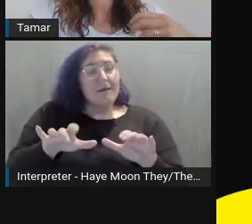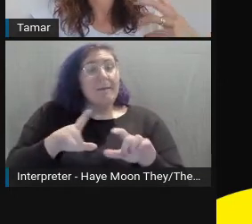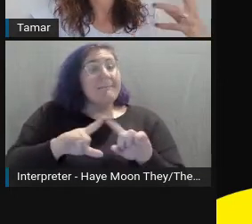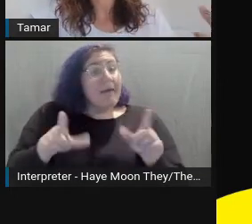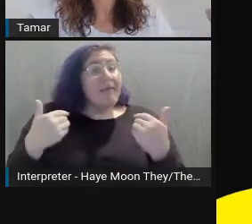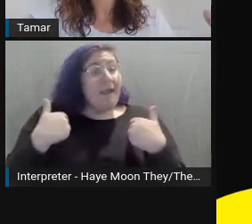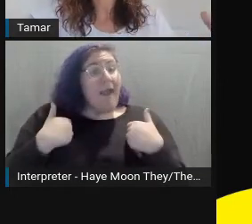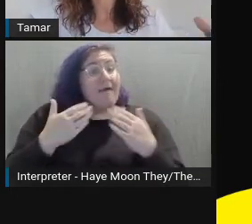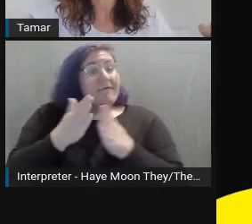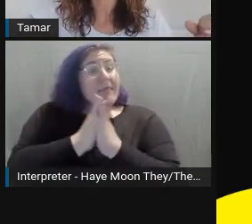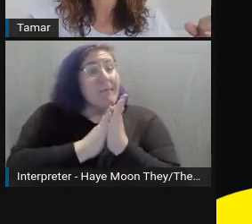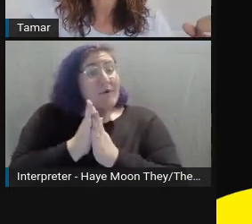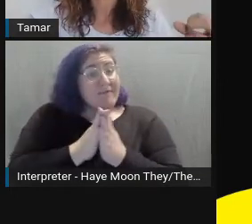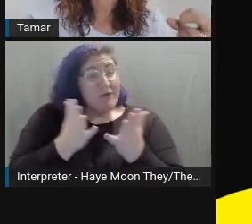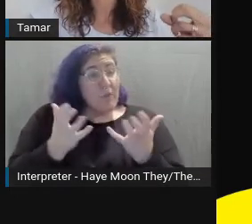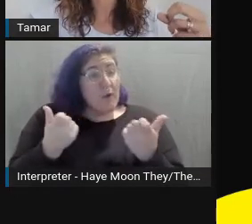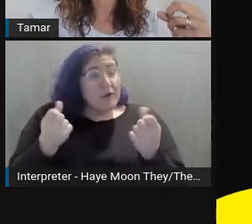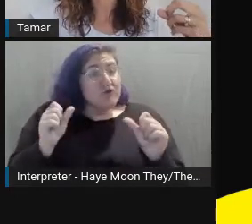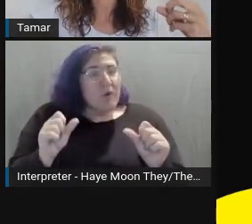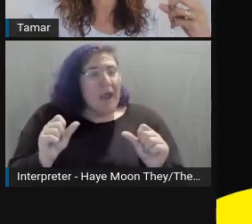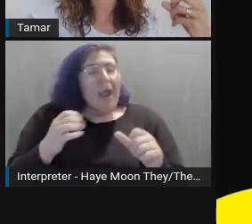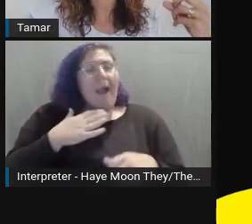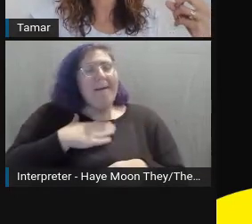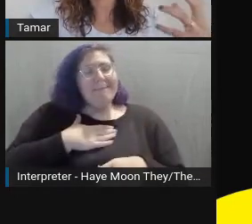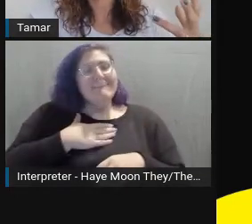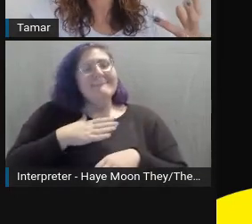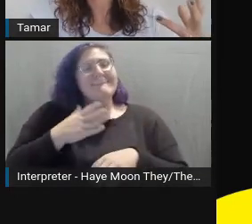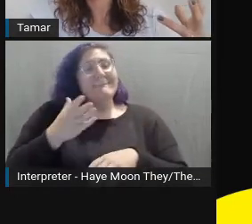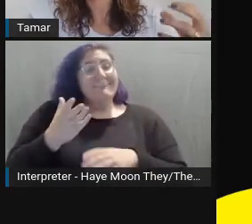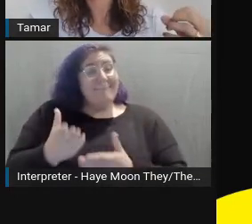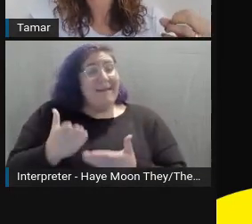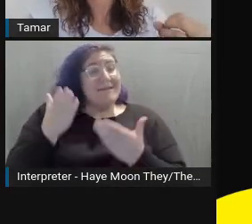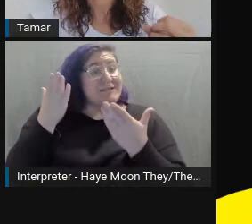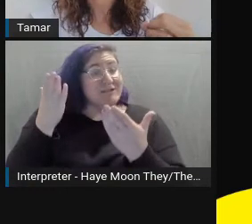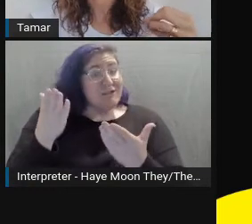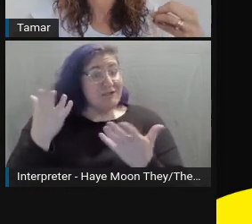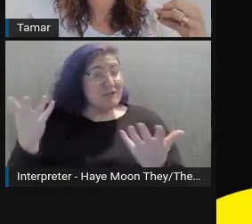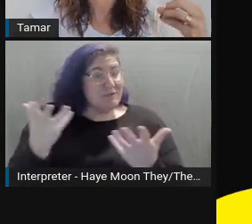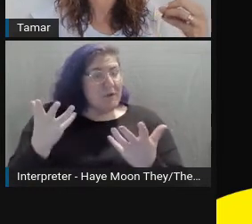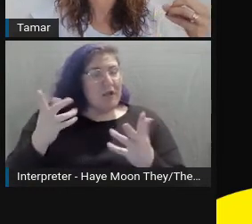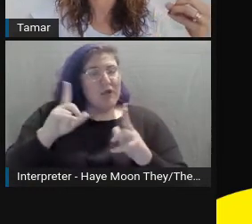My suggestion is always to start at the beginning, and try